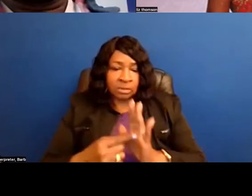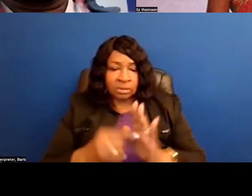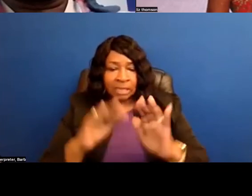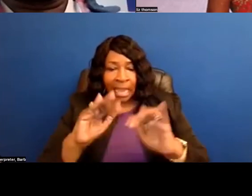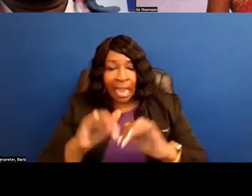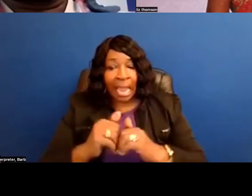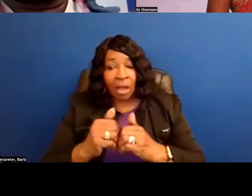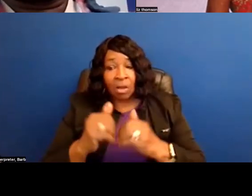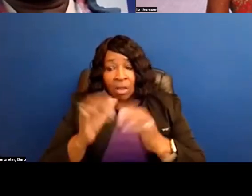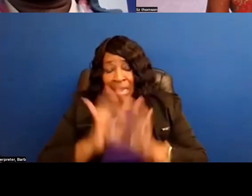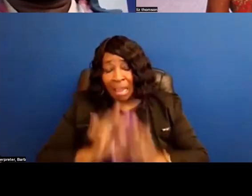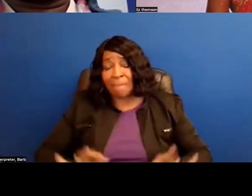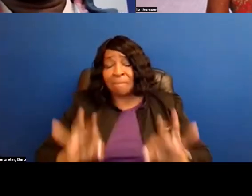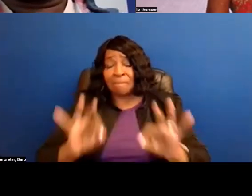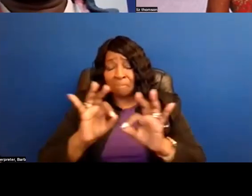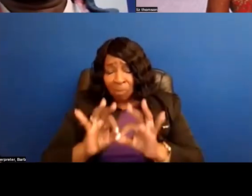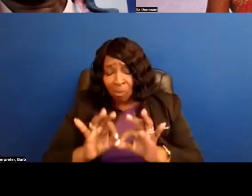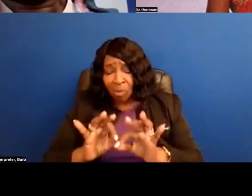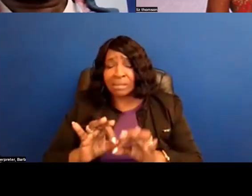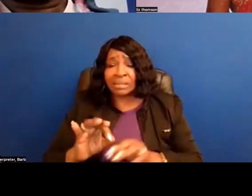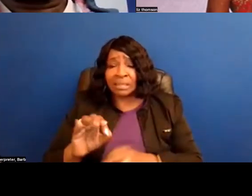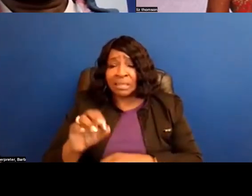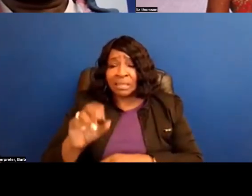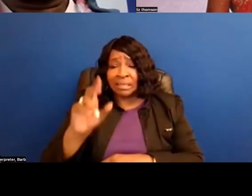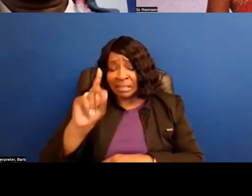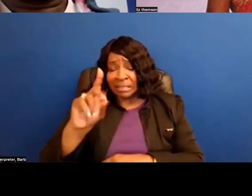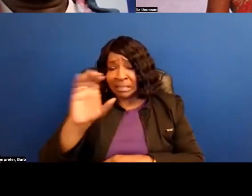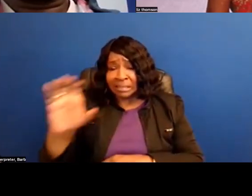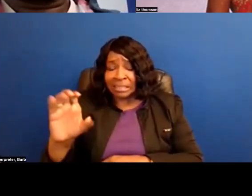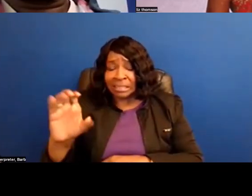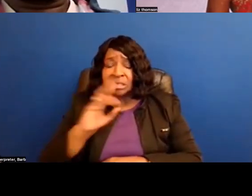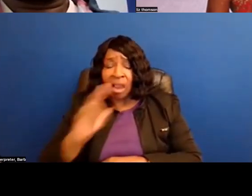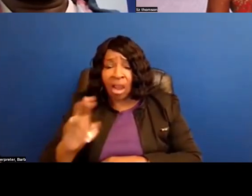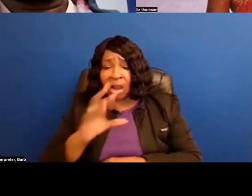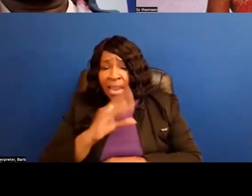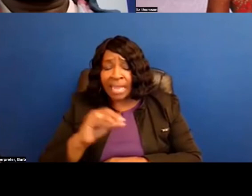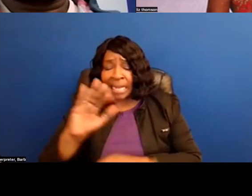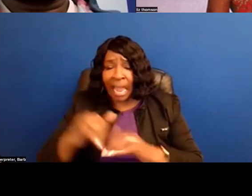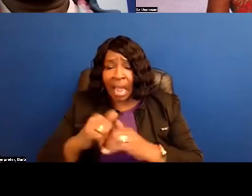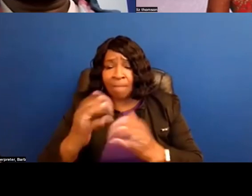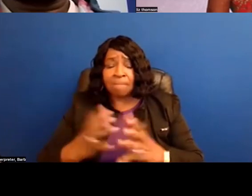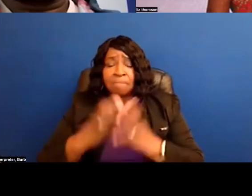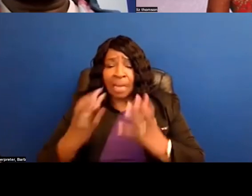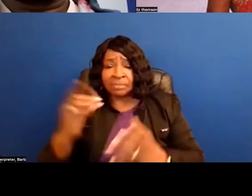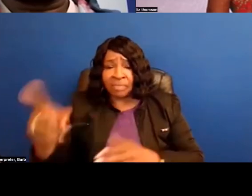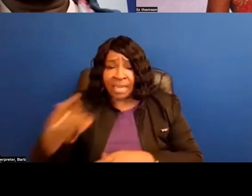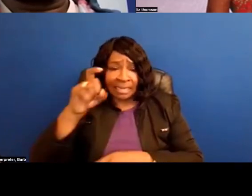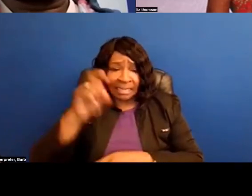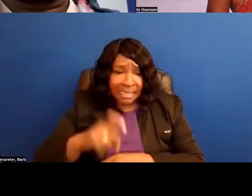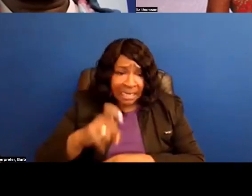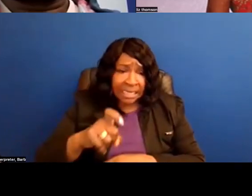as both states and brave spaces to practice disability identity formation and acceptance.